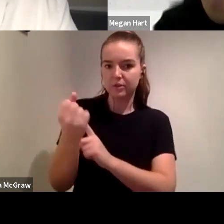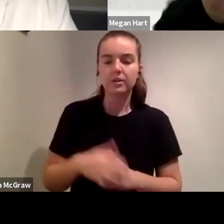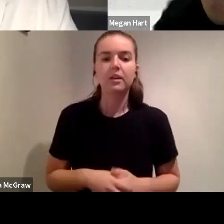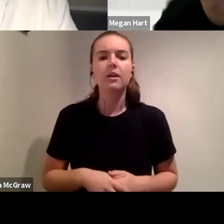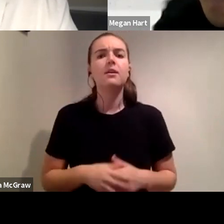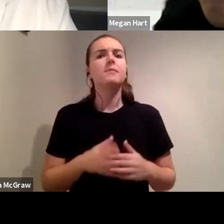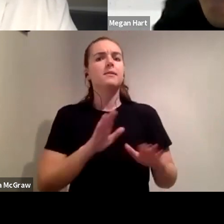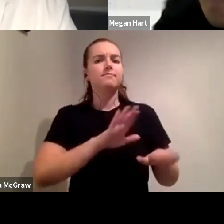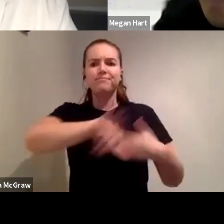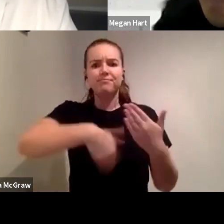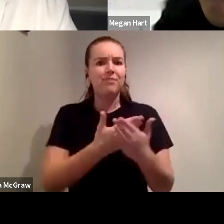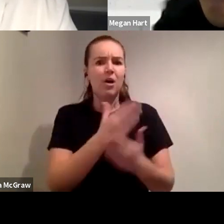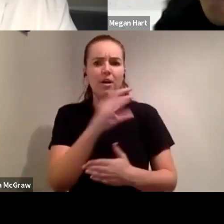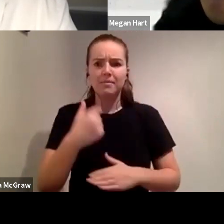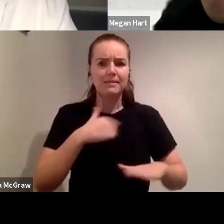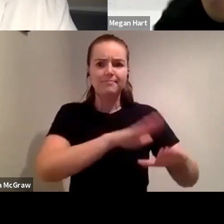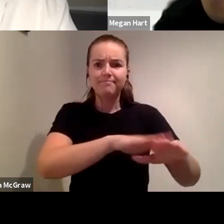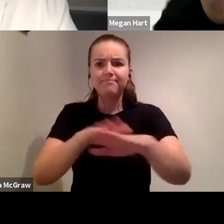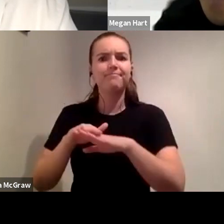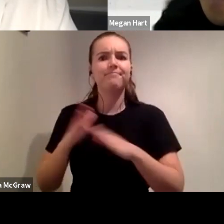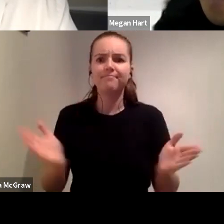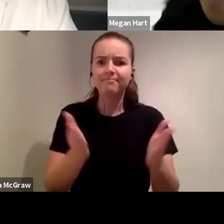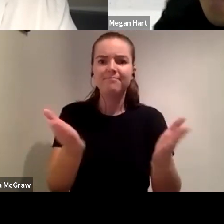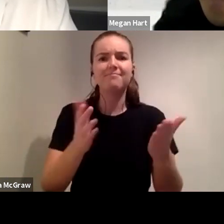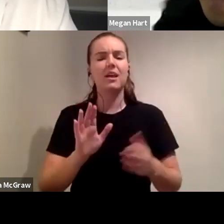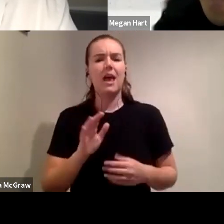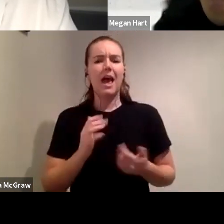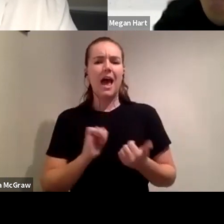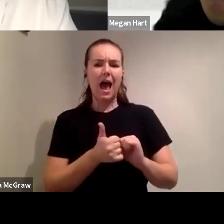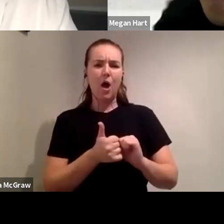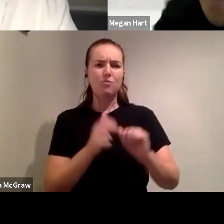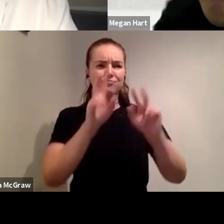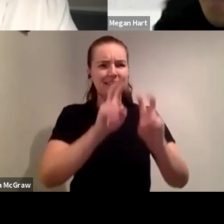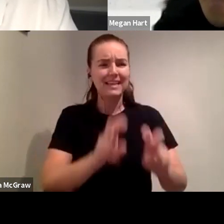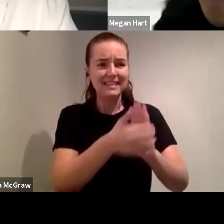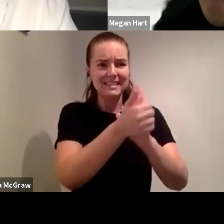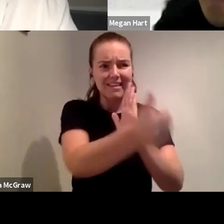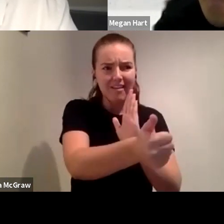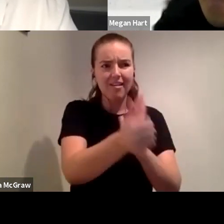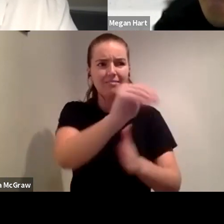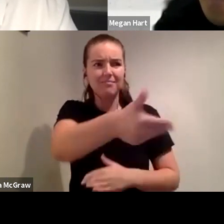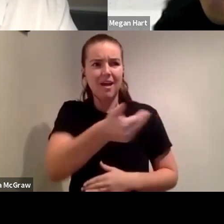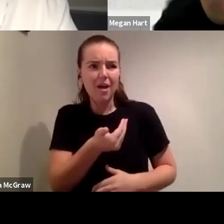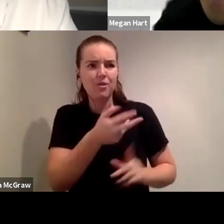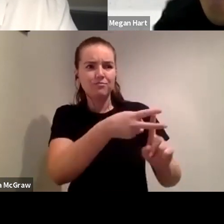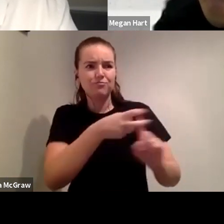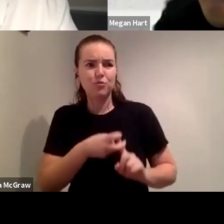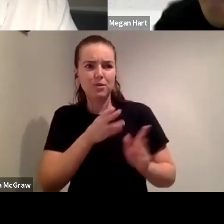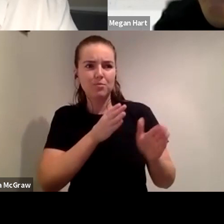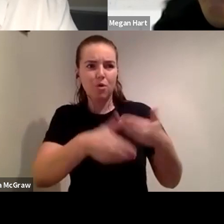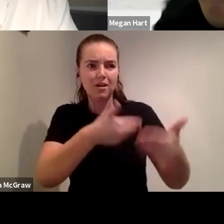Some we do in a virtual scenario and play that out.